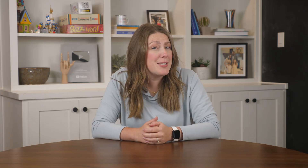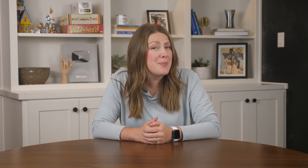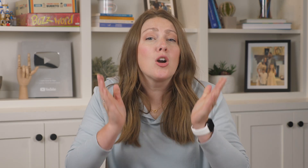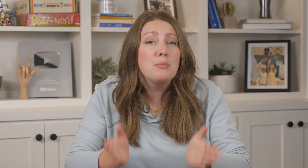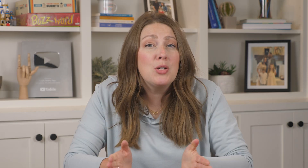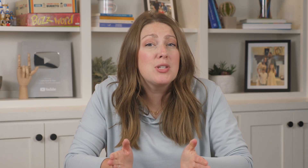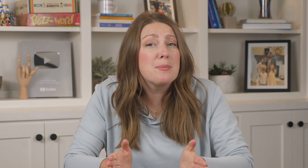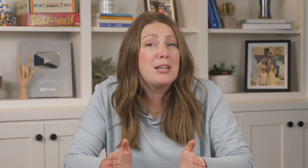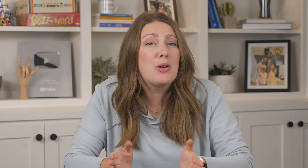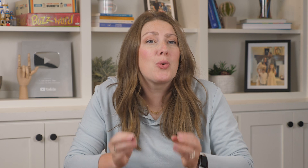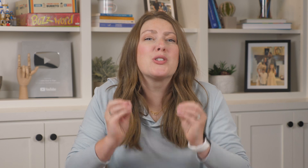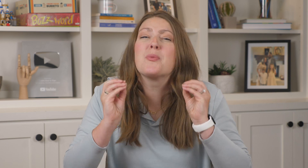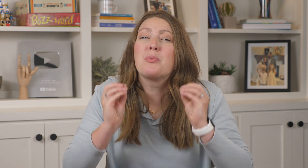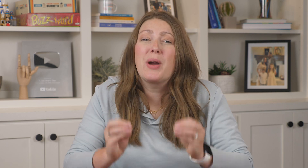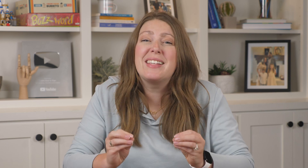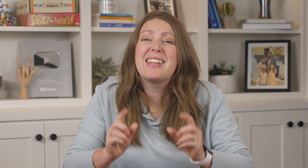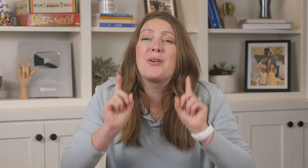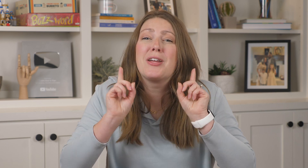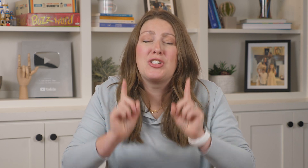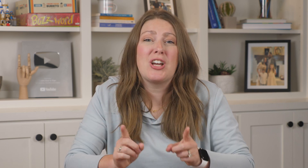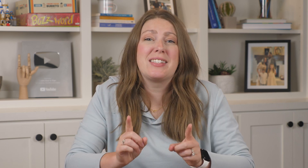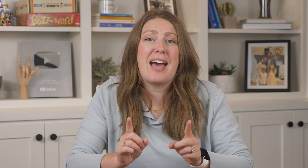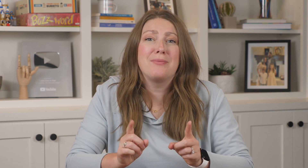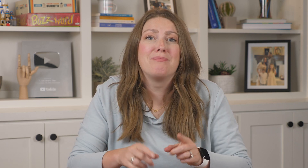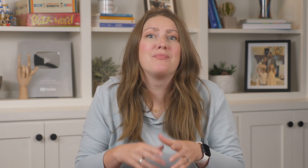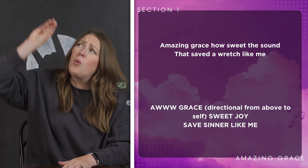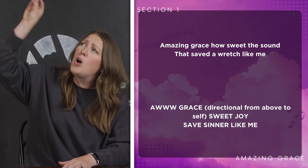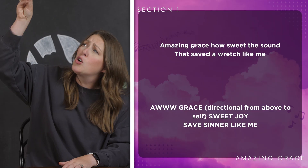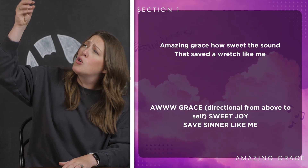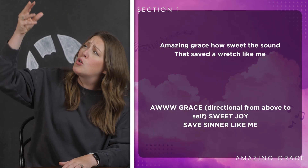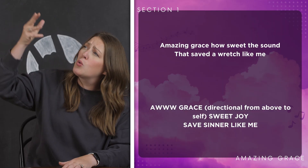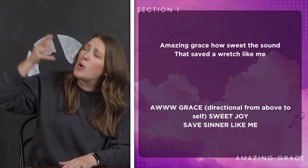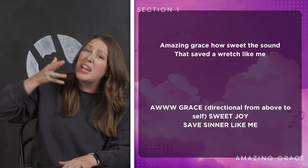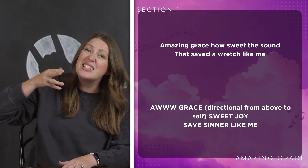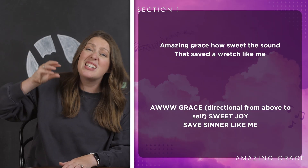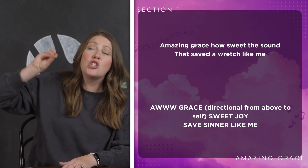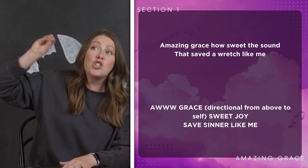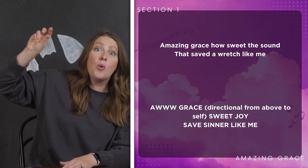Our music mini course breaks down just that you learn how to sign music,